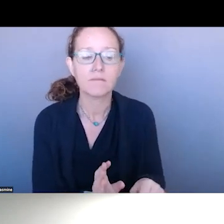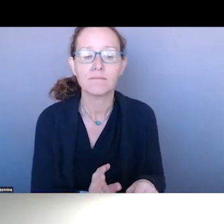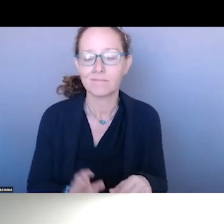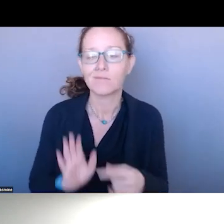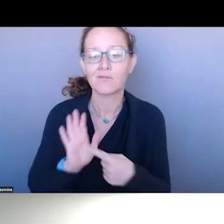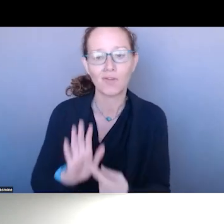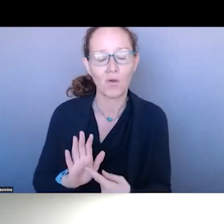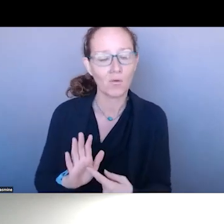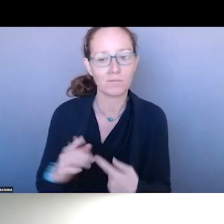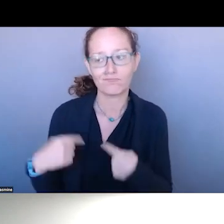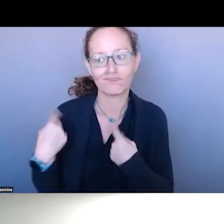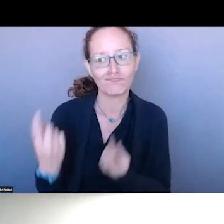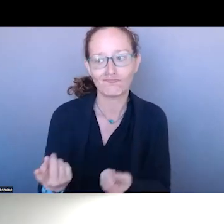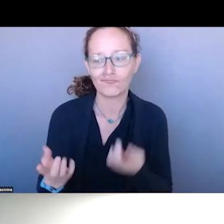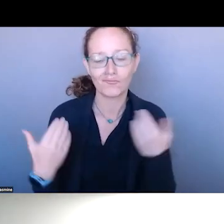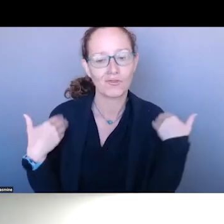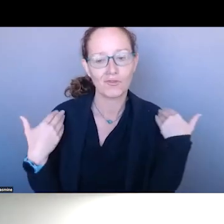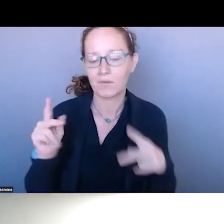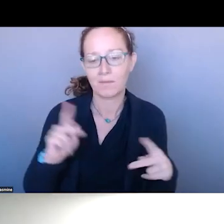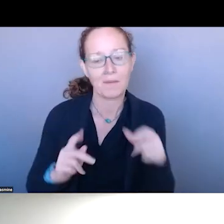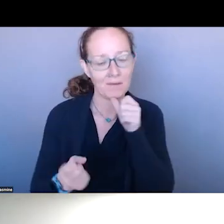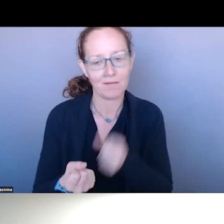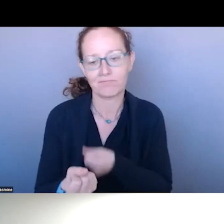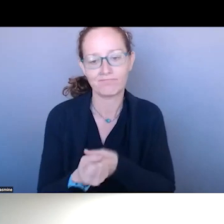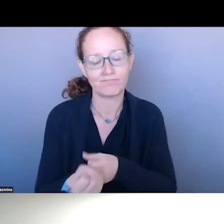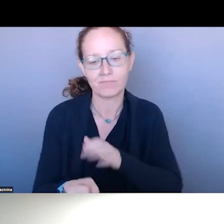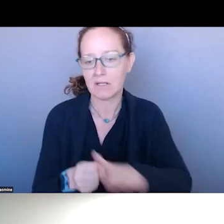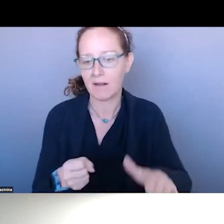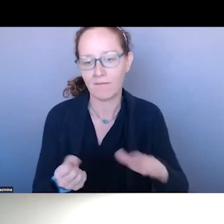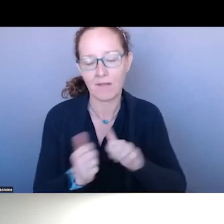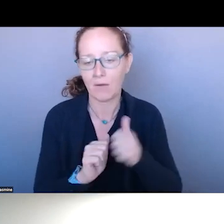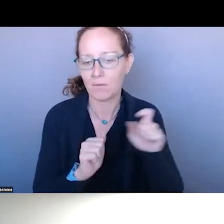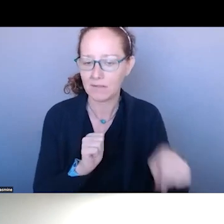OF I KNOW THAT LATER ON WE ARE GOING TO BE LOOKING AT THE MOVING